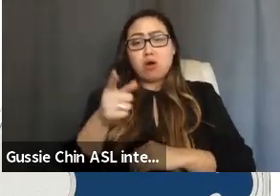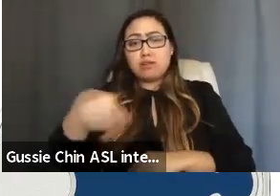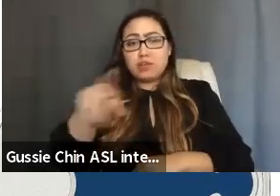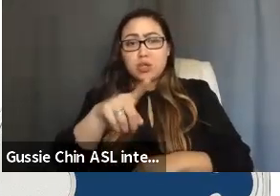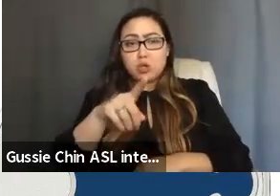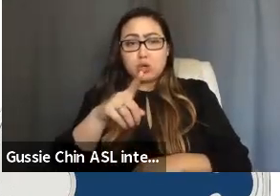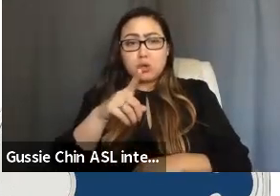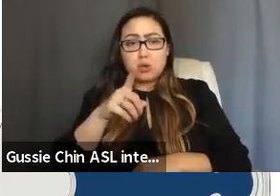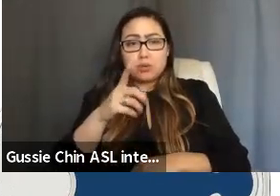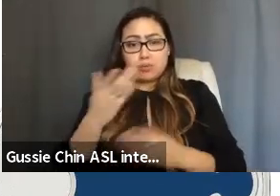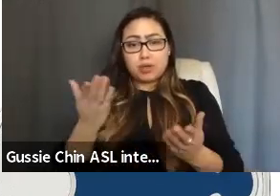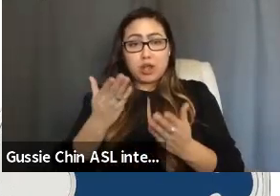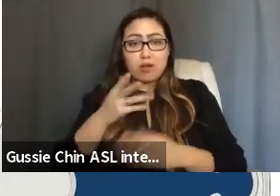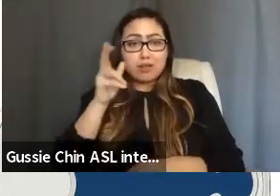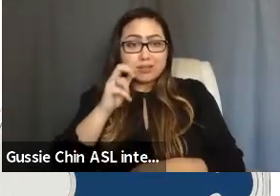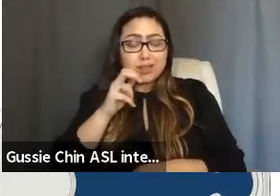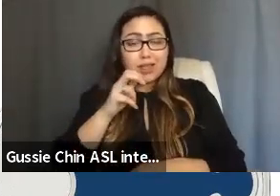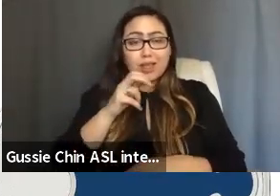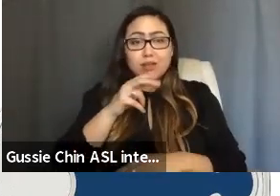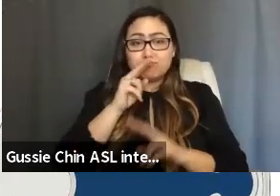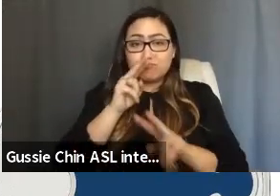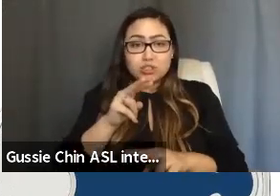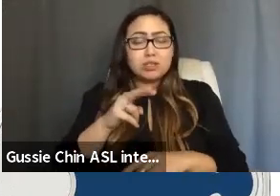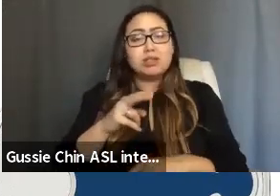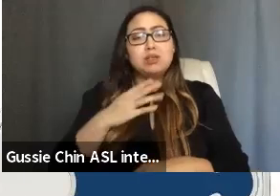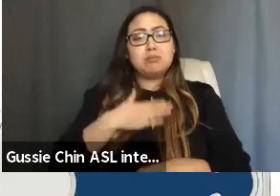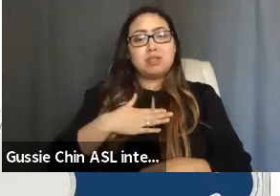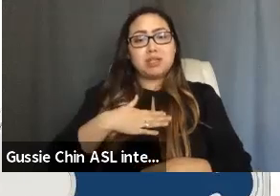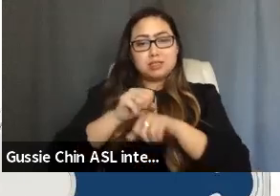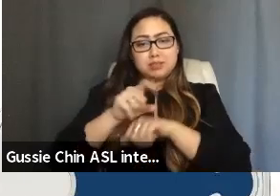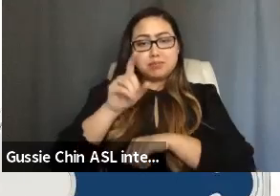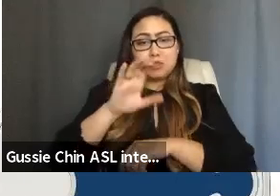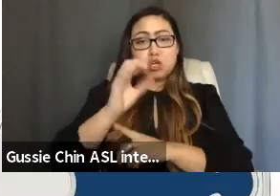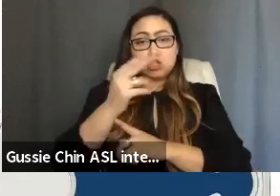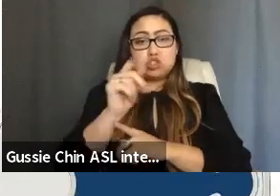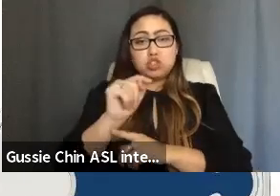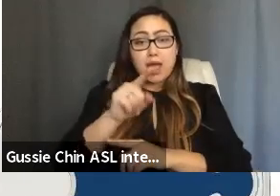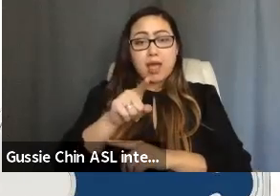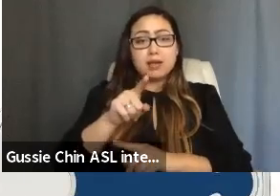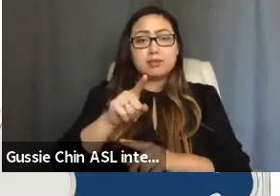submit your questions in the chat window and we'll get to those as we go through them.